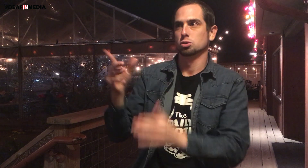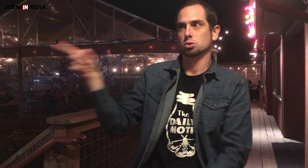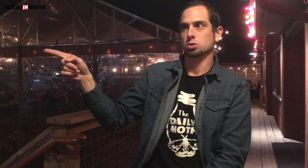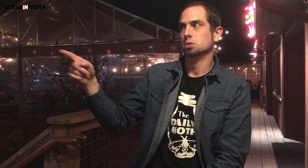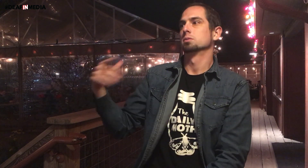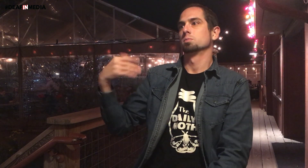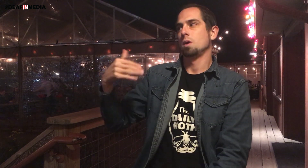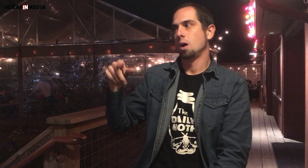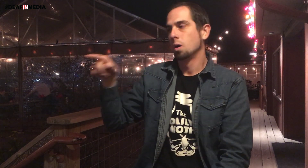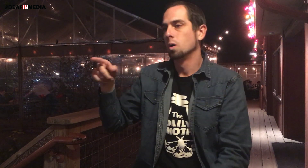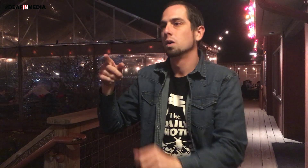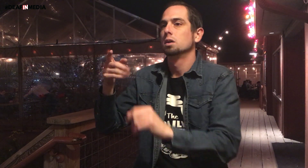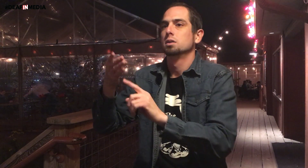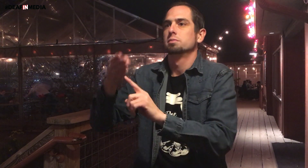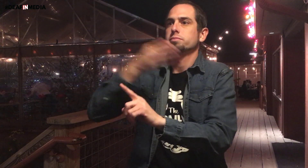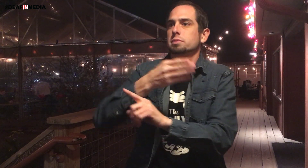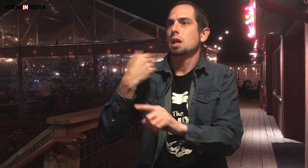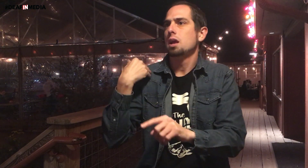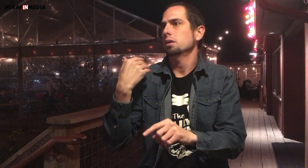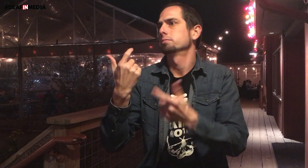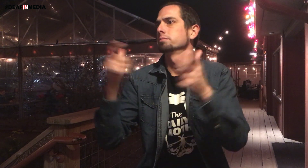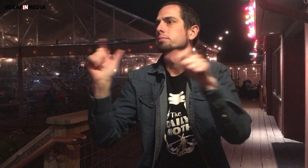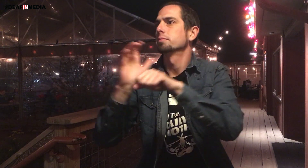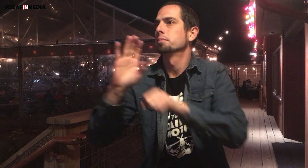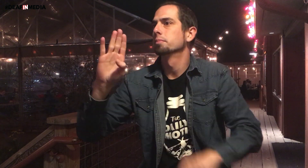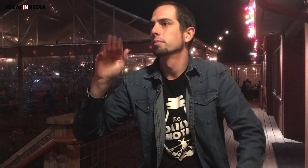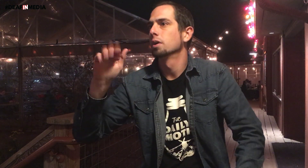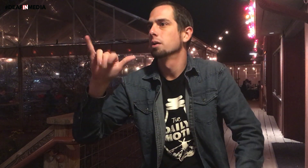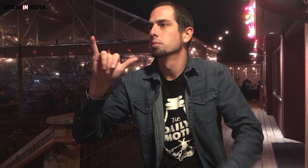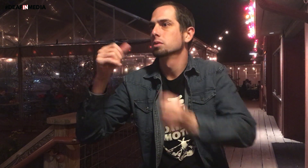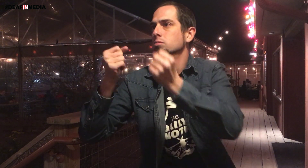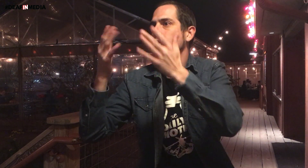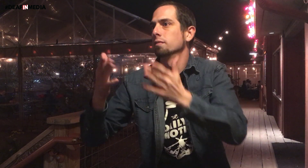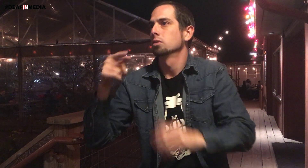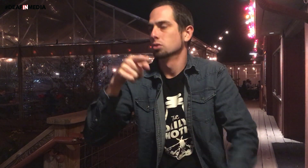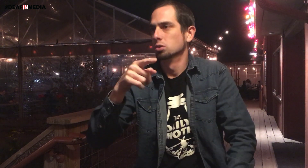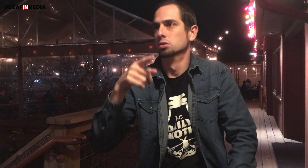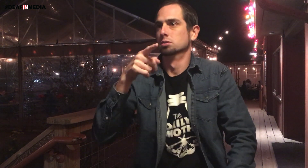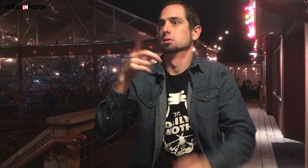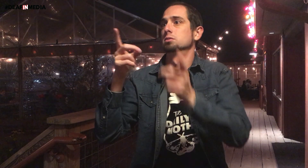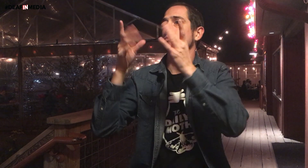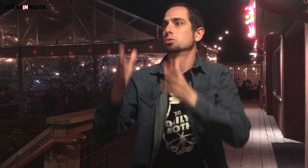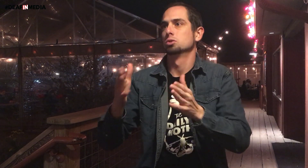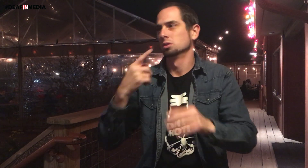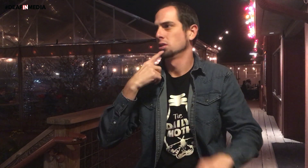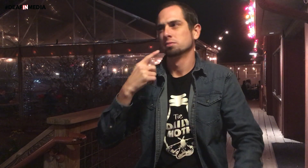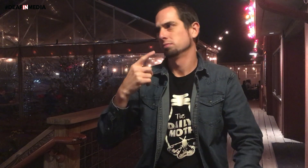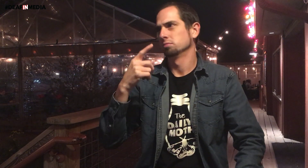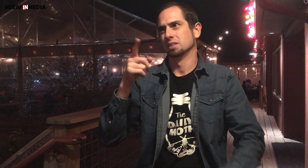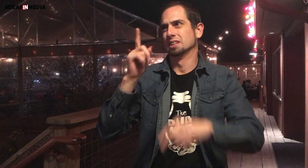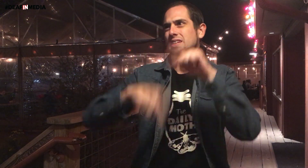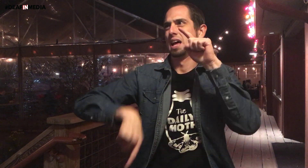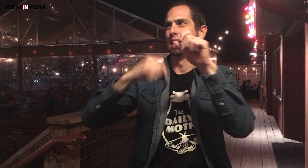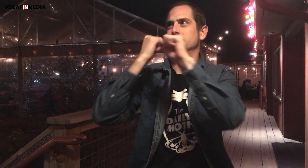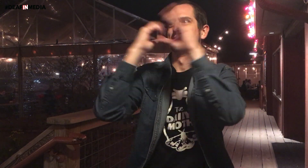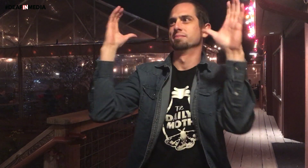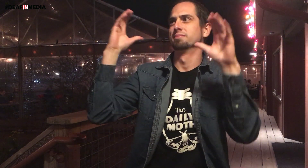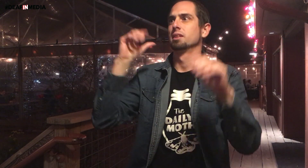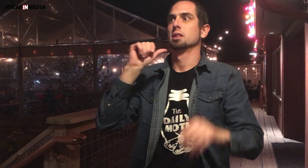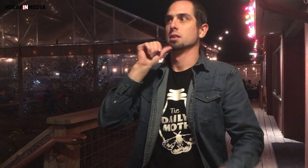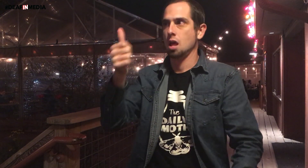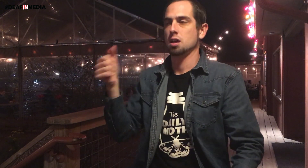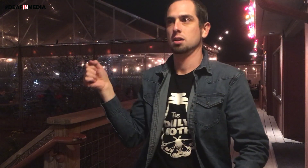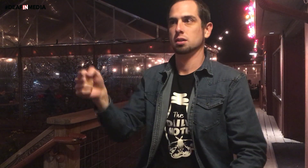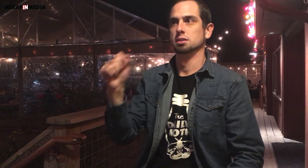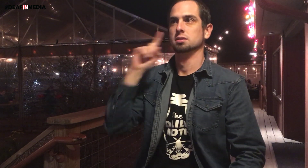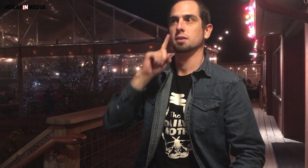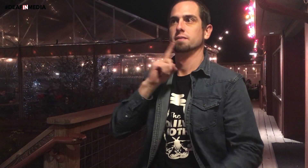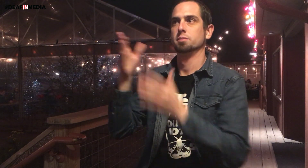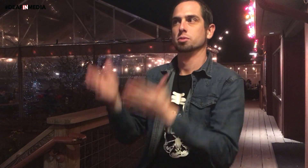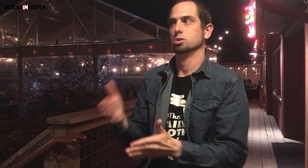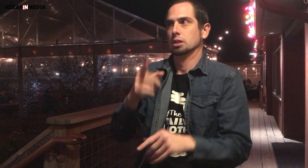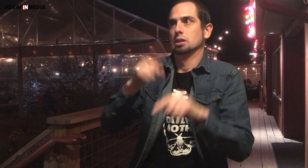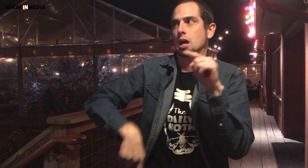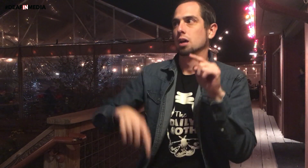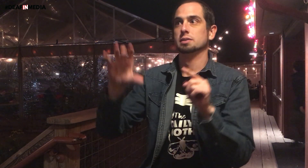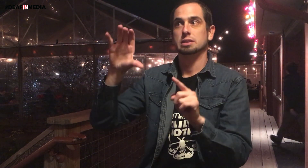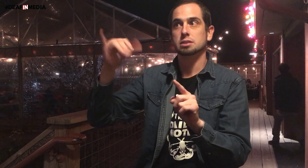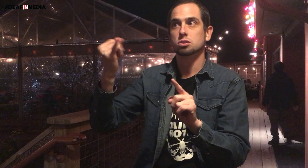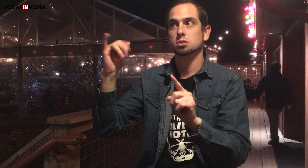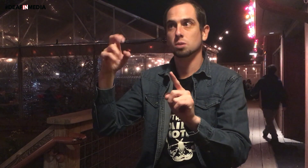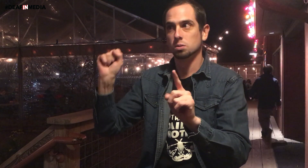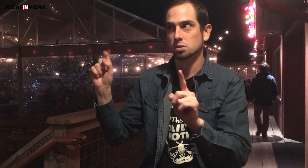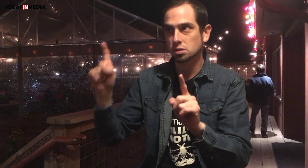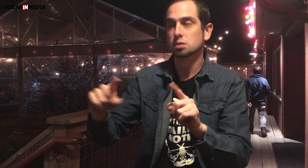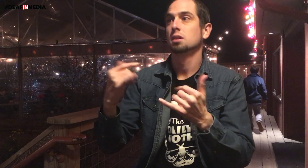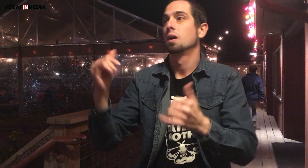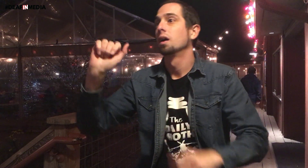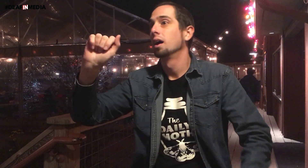Wow. Also, another big film "Baby Driver" the director said he couldn't envision the role not being played by a Deaf person, CJ Jones